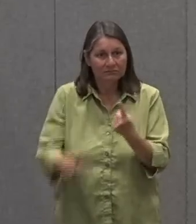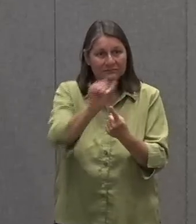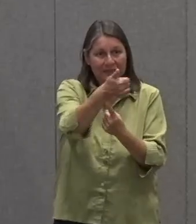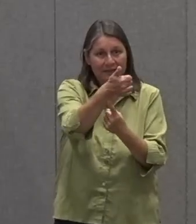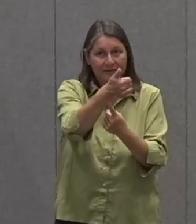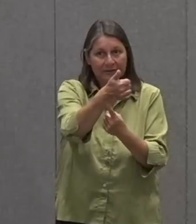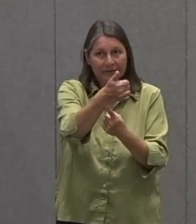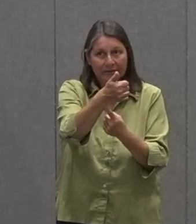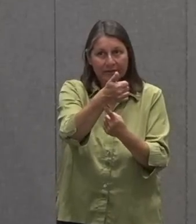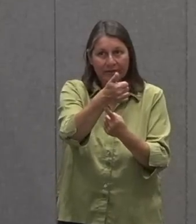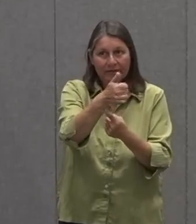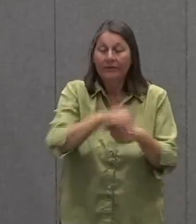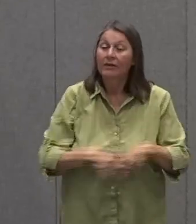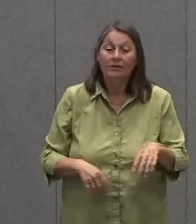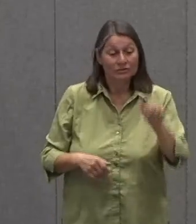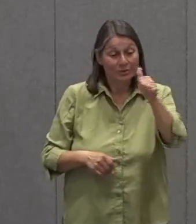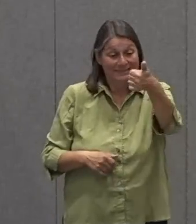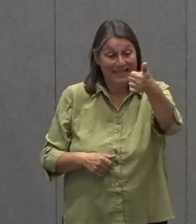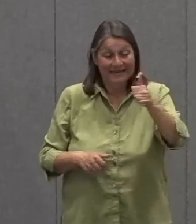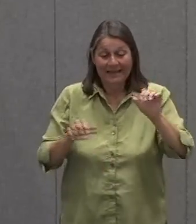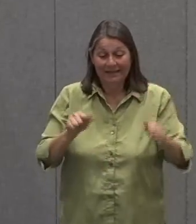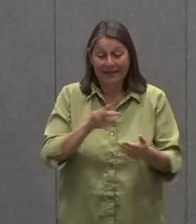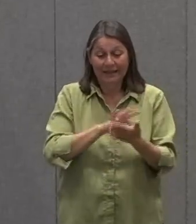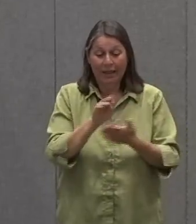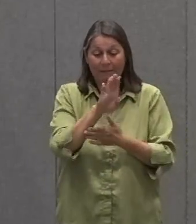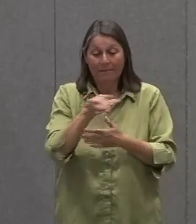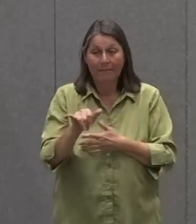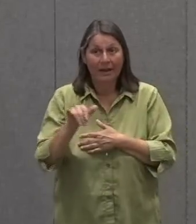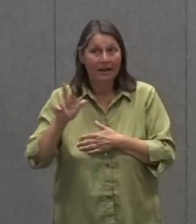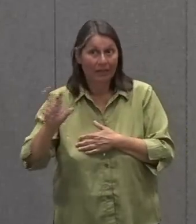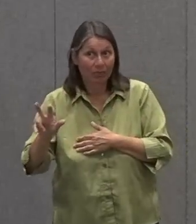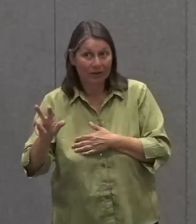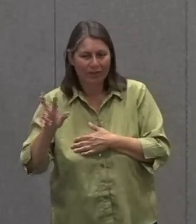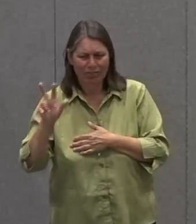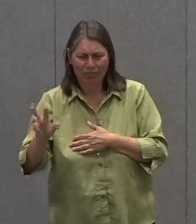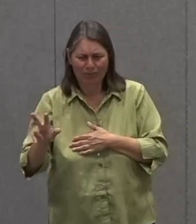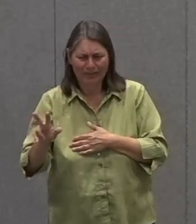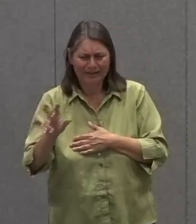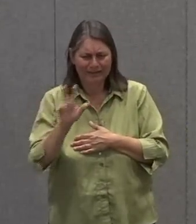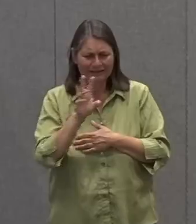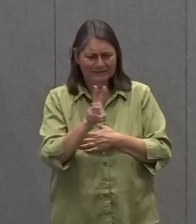Three, six, nine, plus one. Will that work for us?